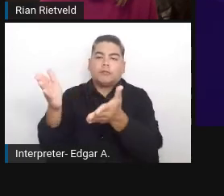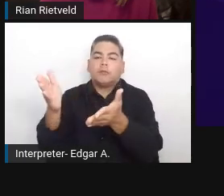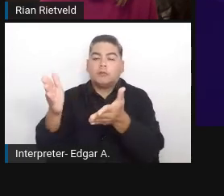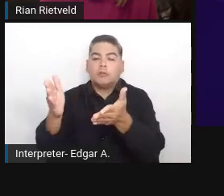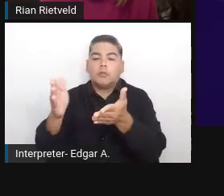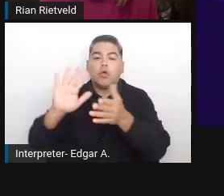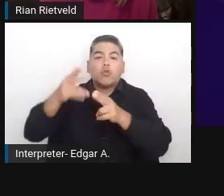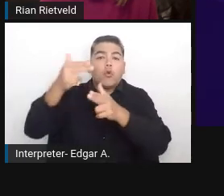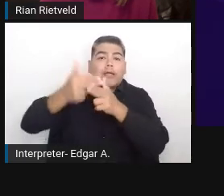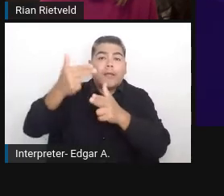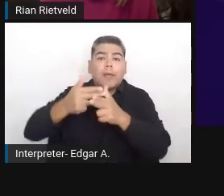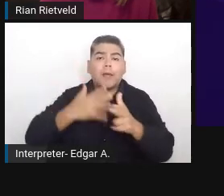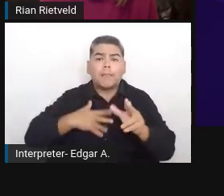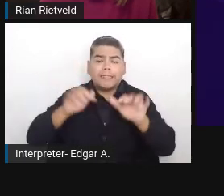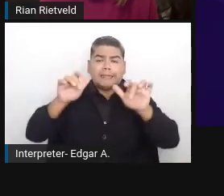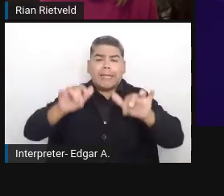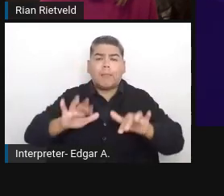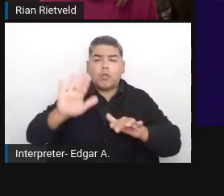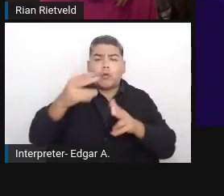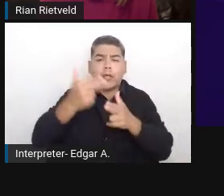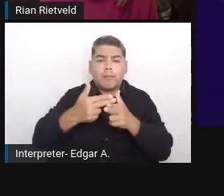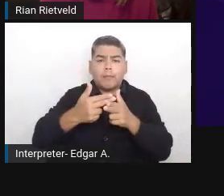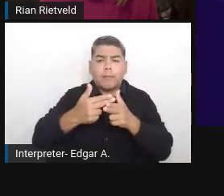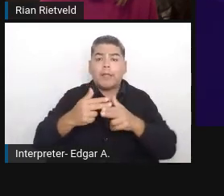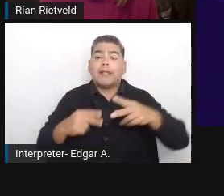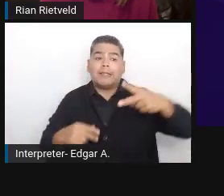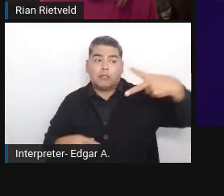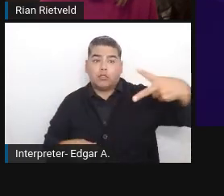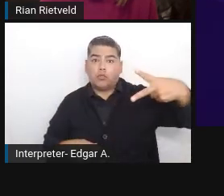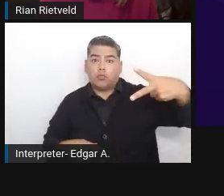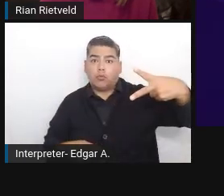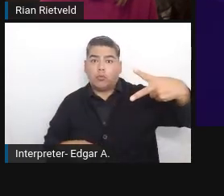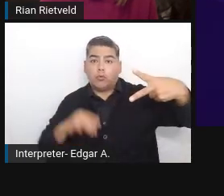please enter your name, List two items, Linked, Your email address,